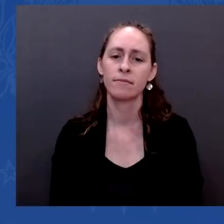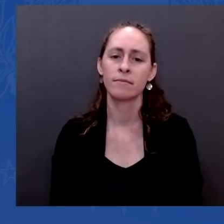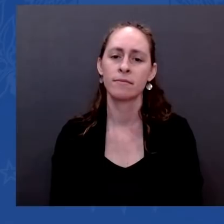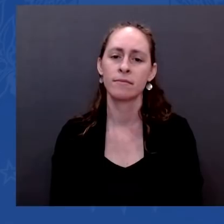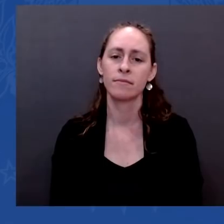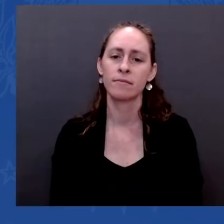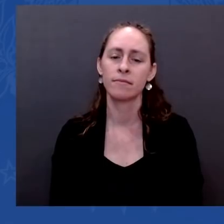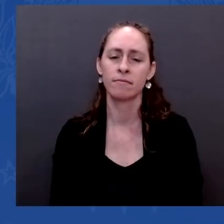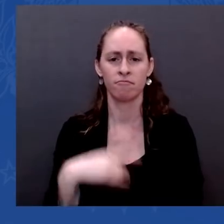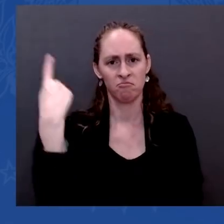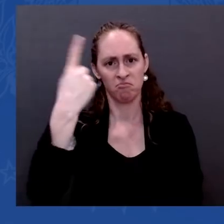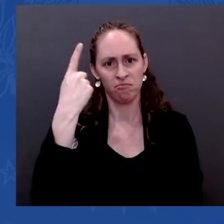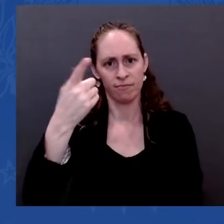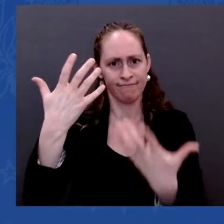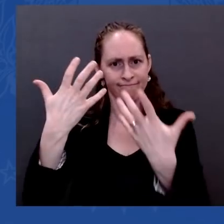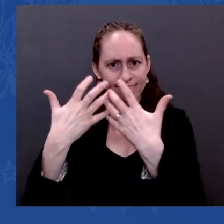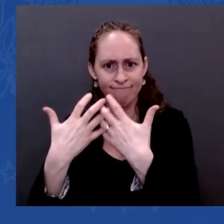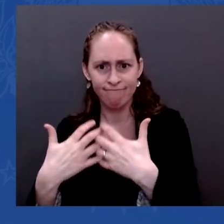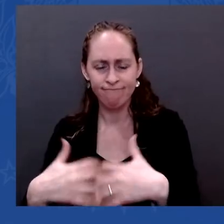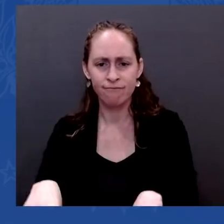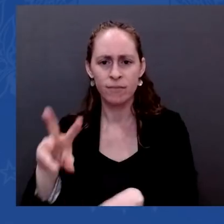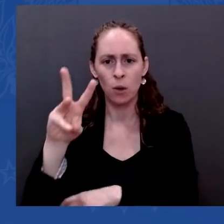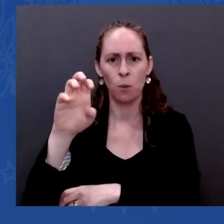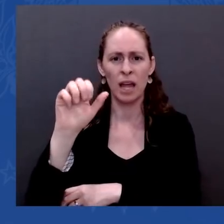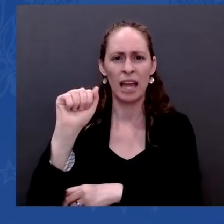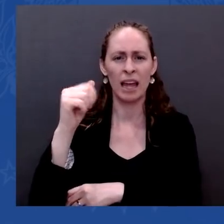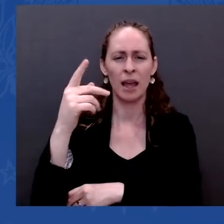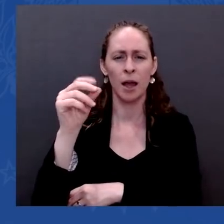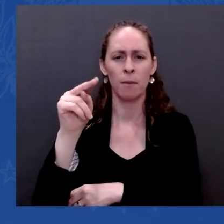has only delivered 5,000 helmets to Ukraine.